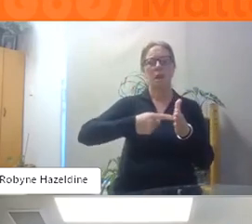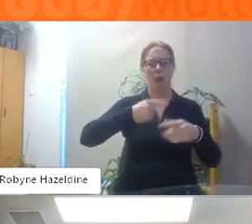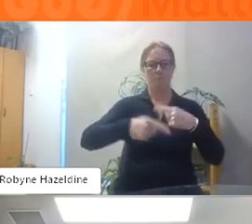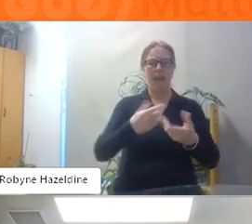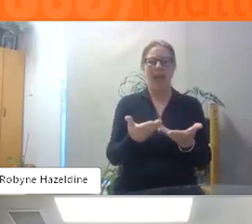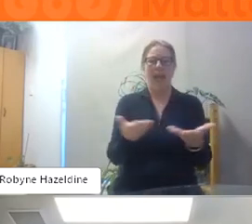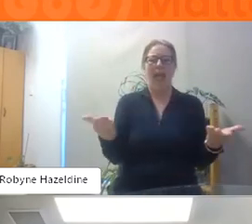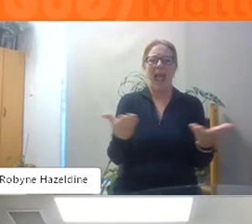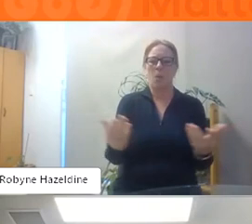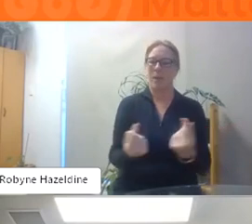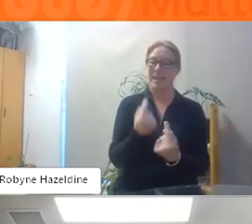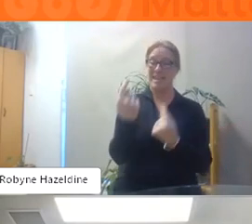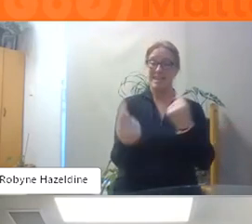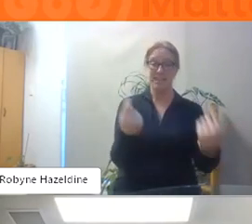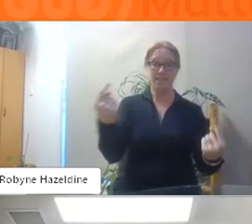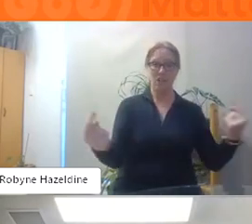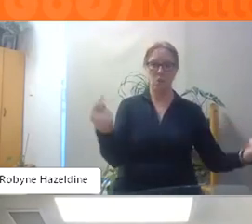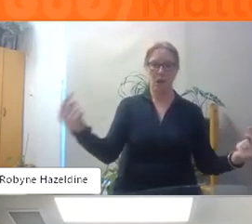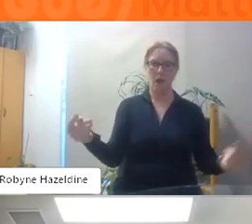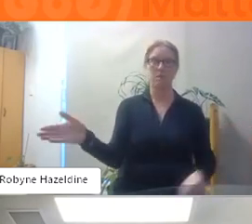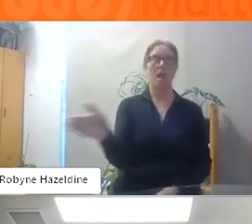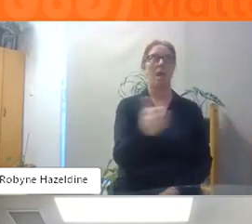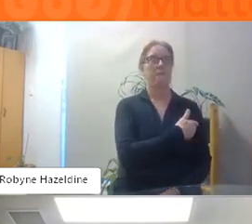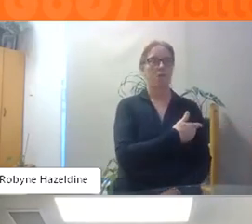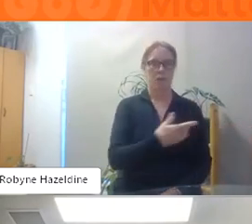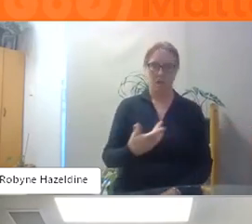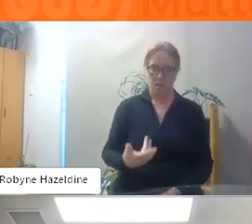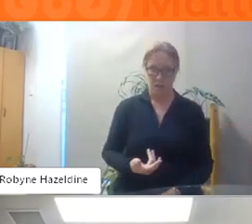individualised everything, the interpretation of that has been